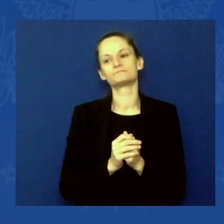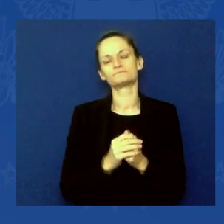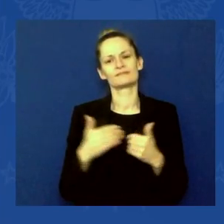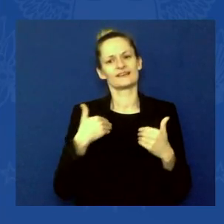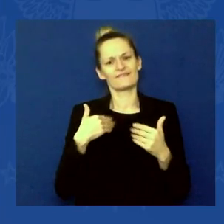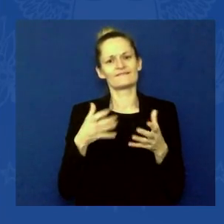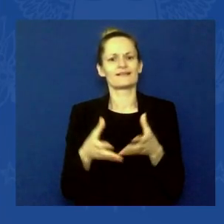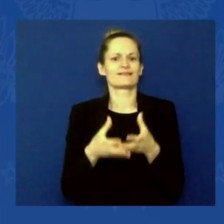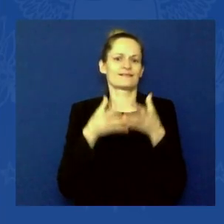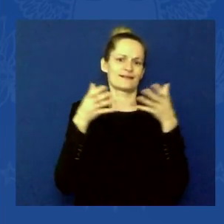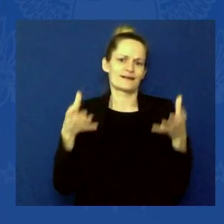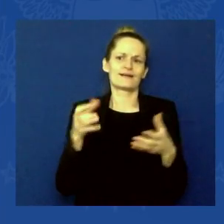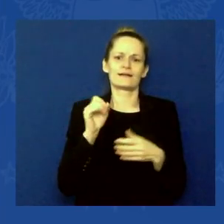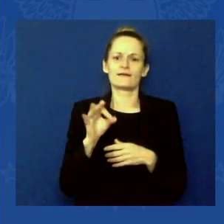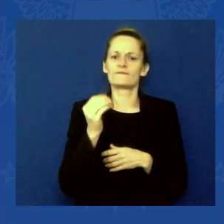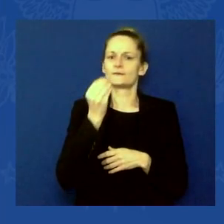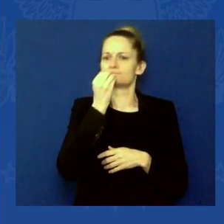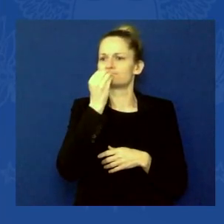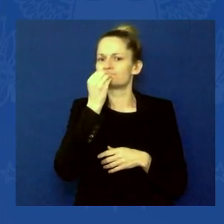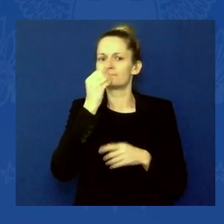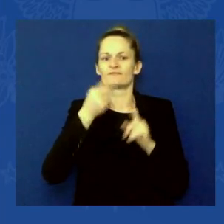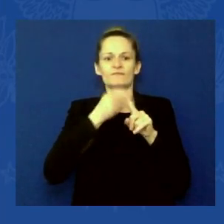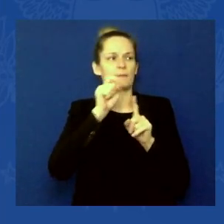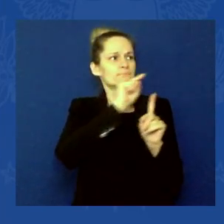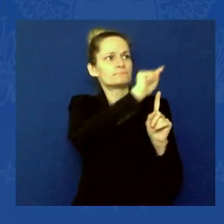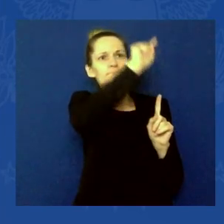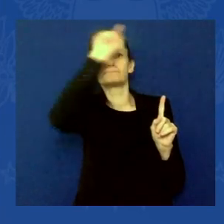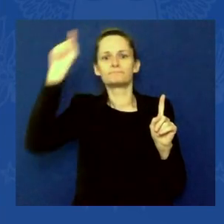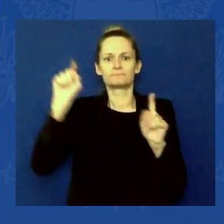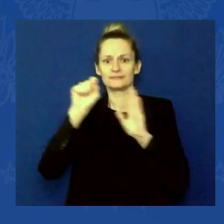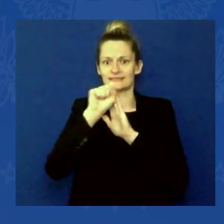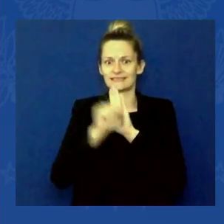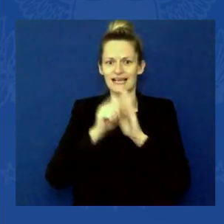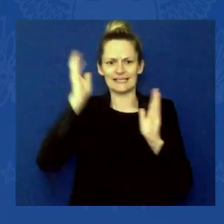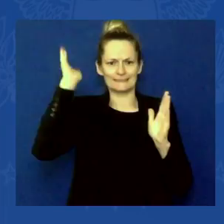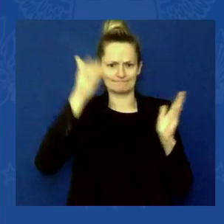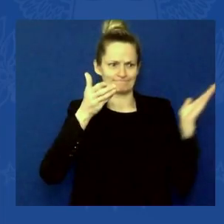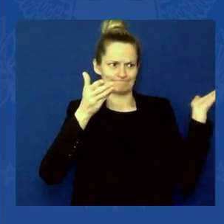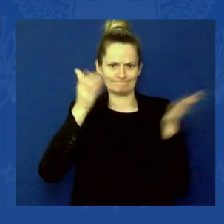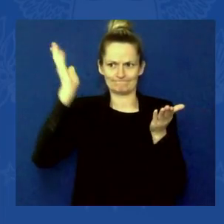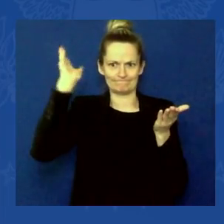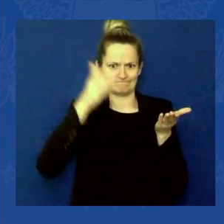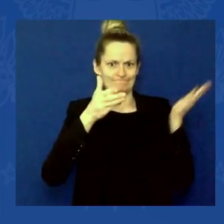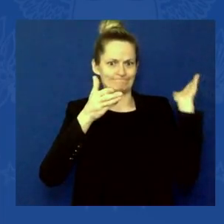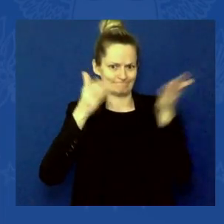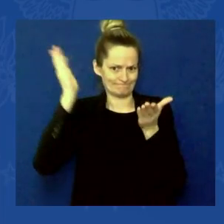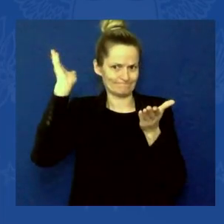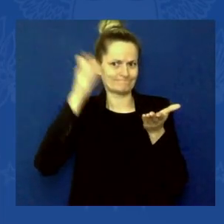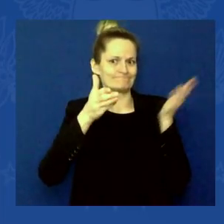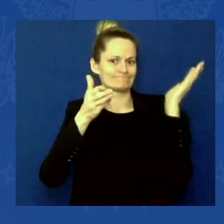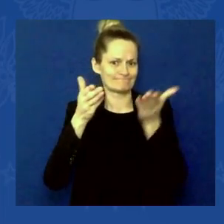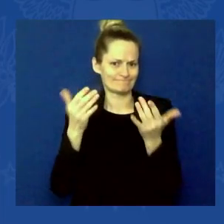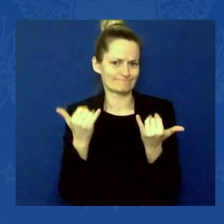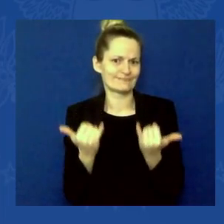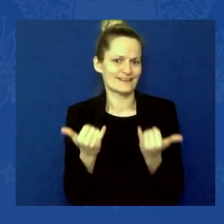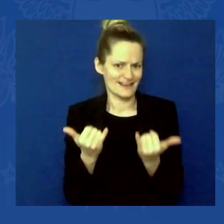and from Canada are already heading toward the impacted states in New England, ready to serve as --